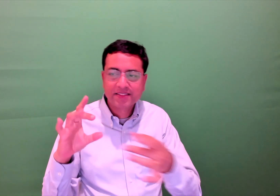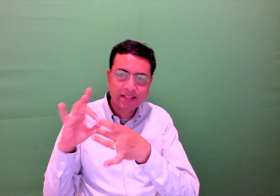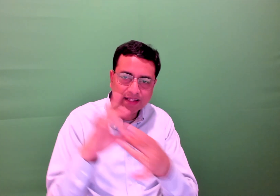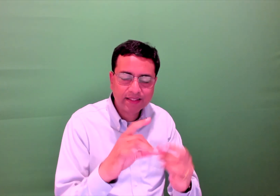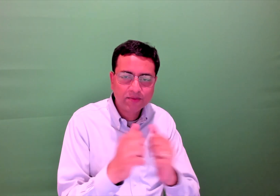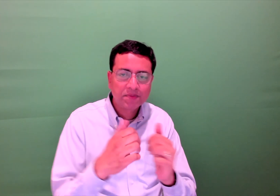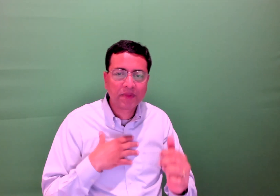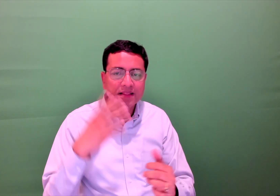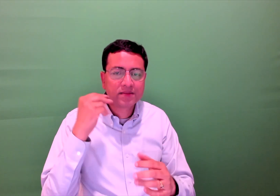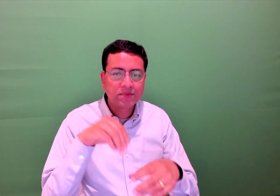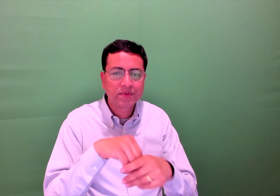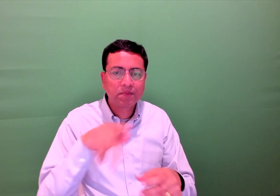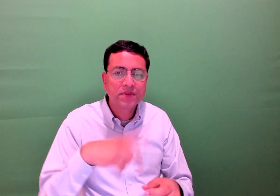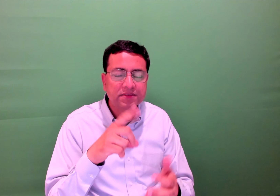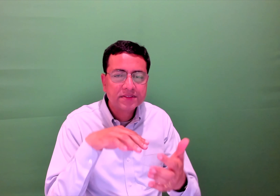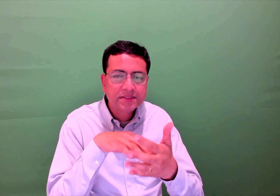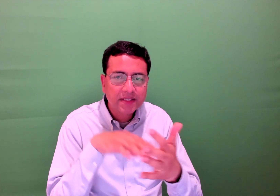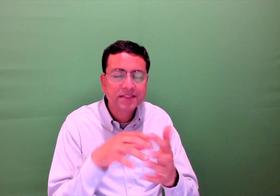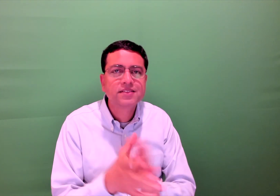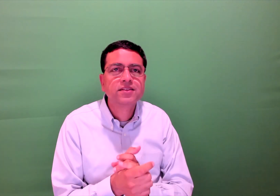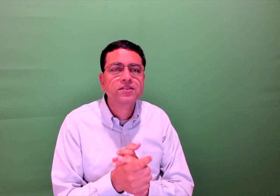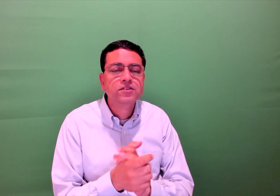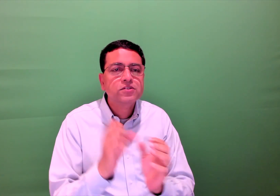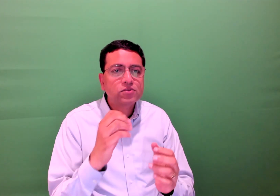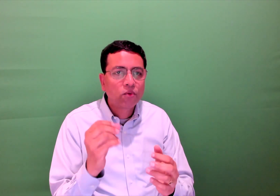it was reflective of my experience as a doctoral student.